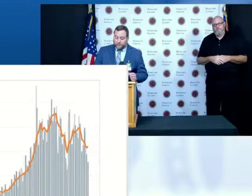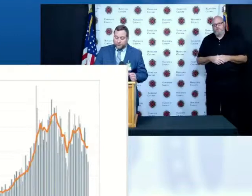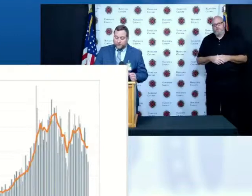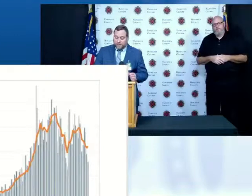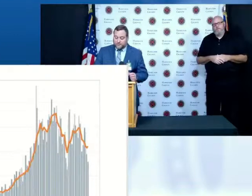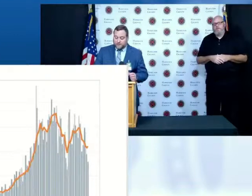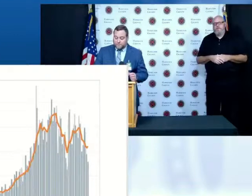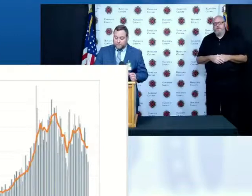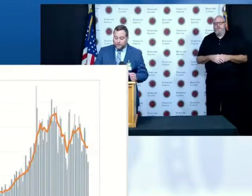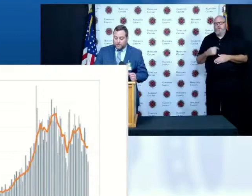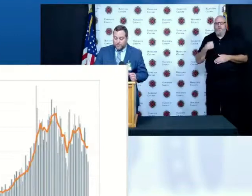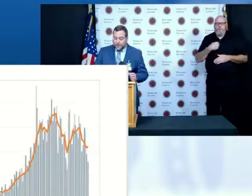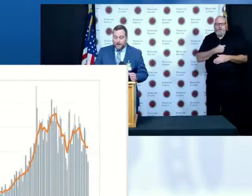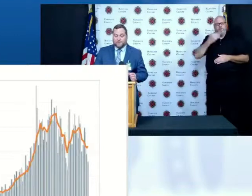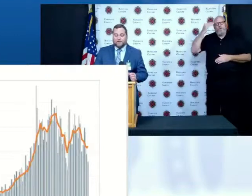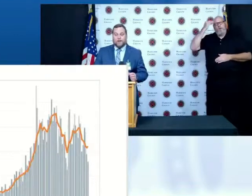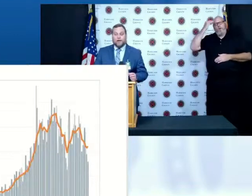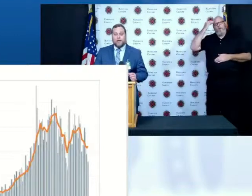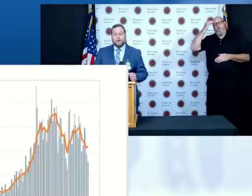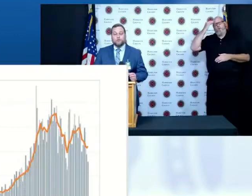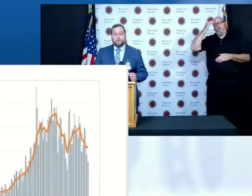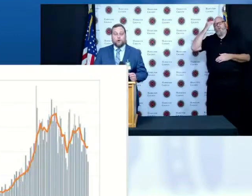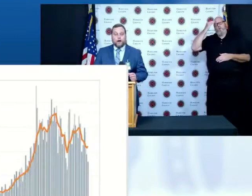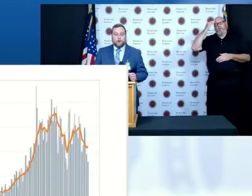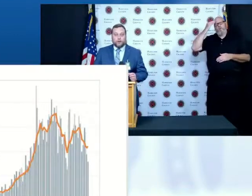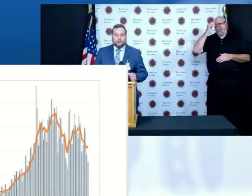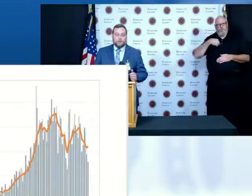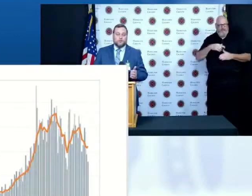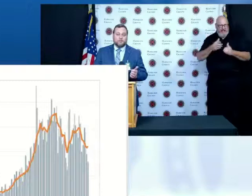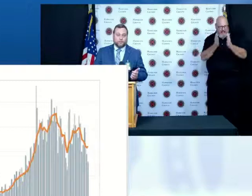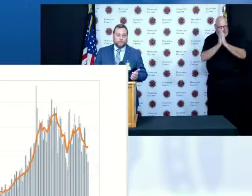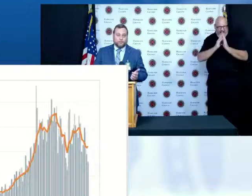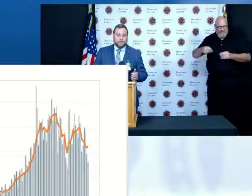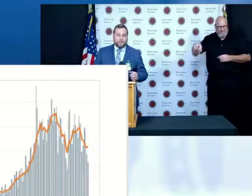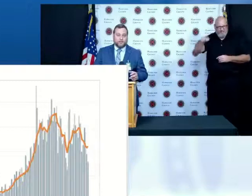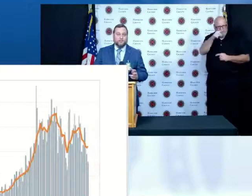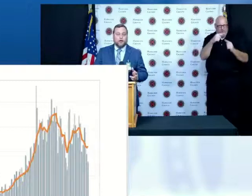still asking people to limit that activity and when you do go out continue to social distance